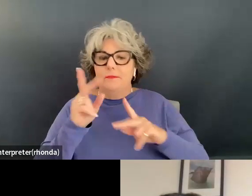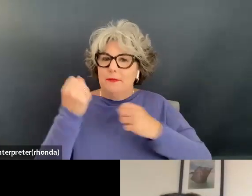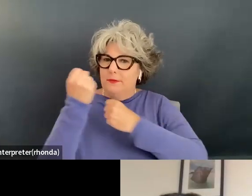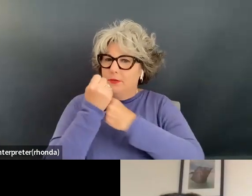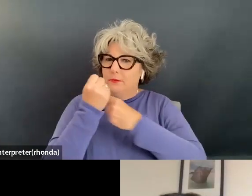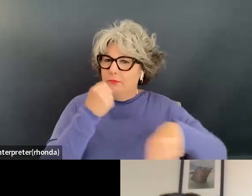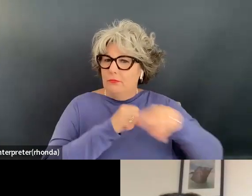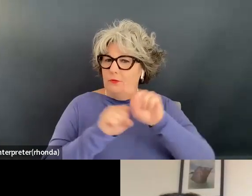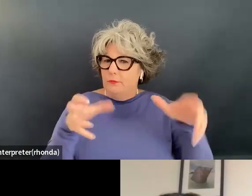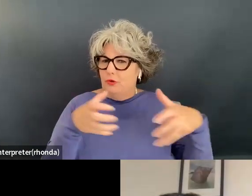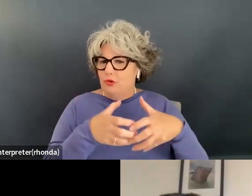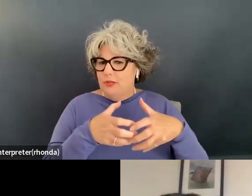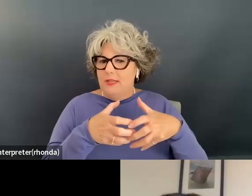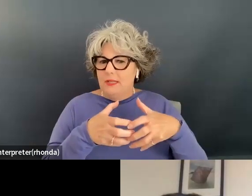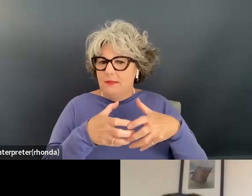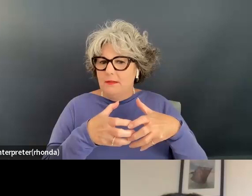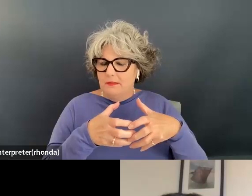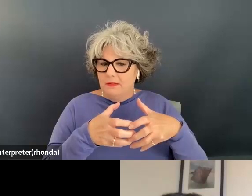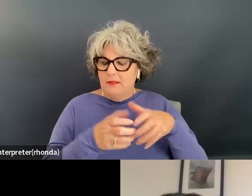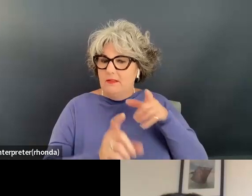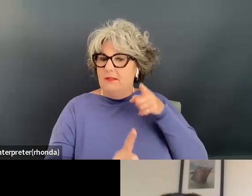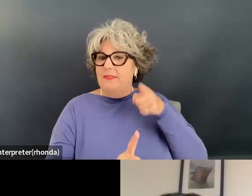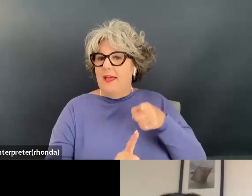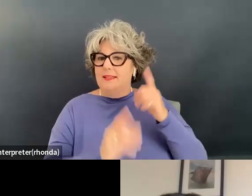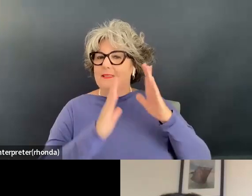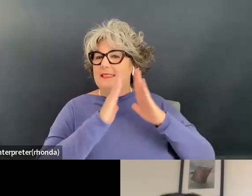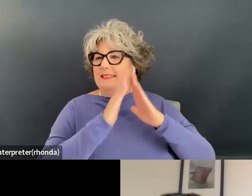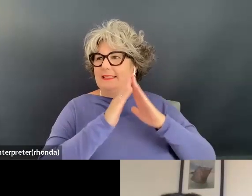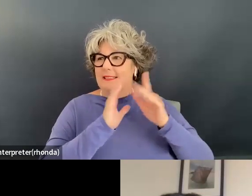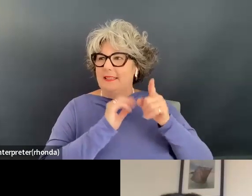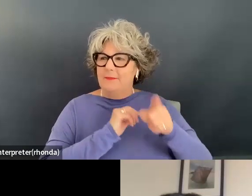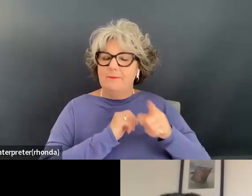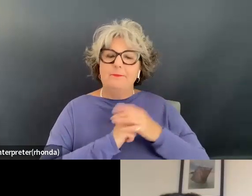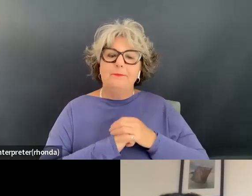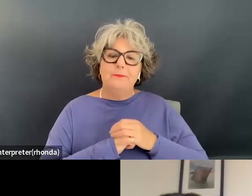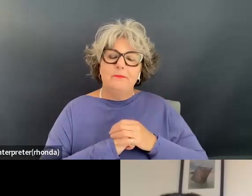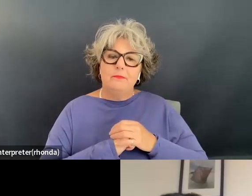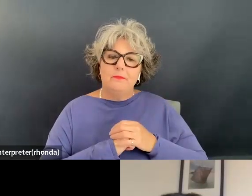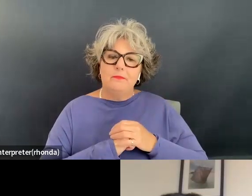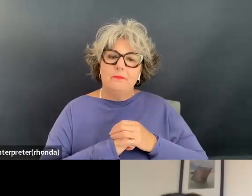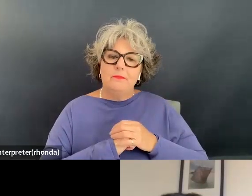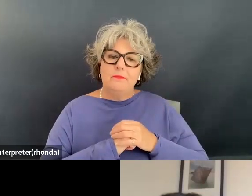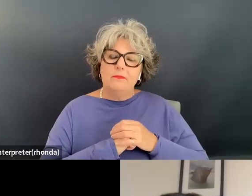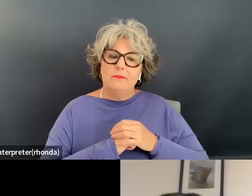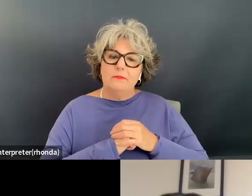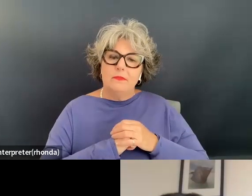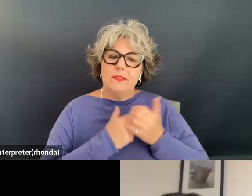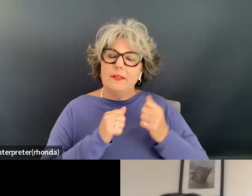which are quite a lot of them in that specific city, they try so hard to brainwash all the kids